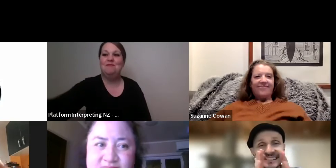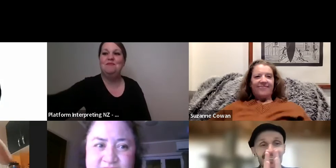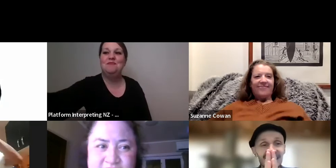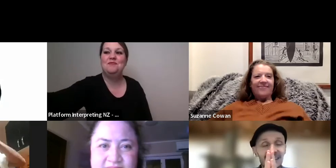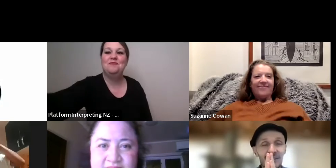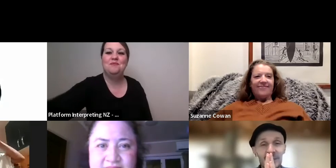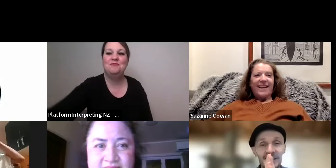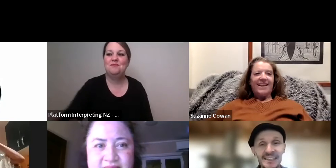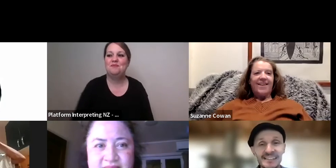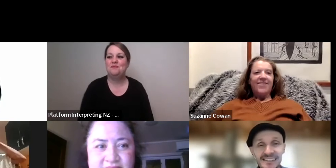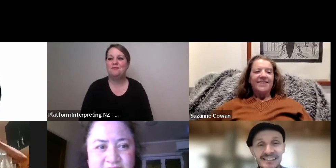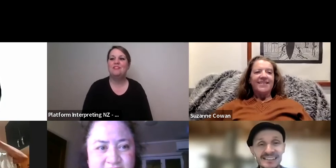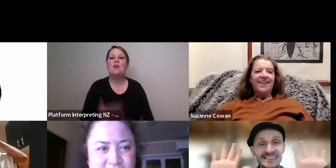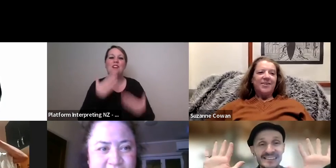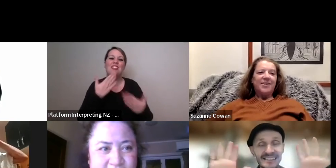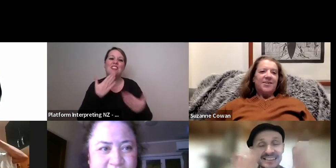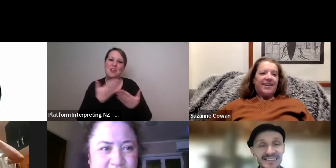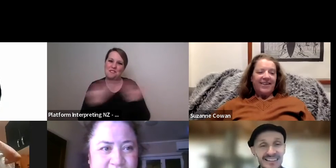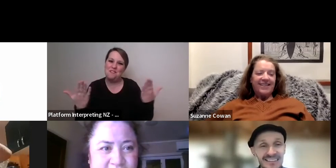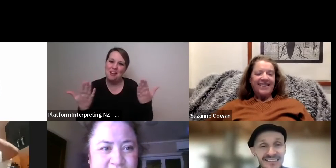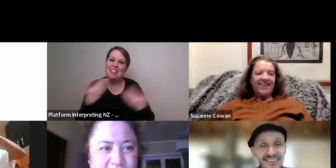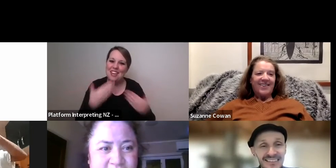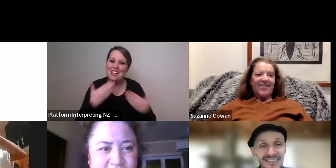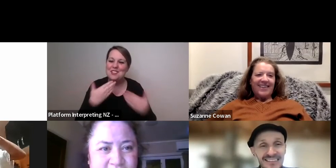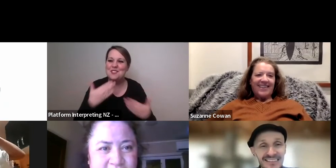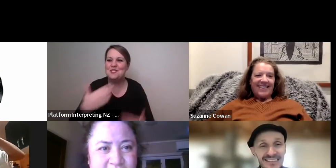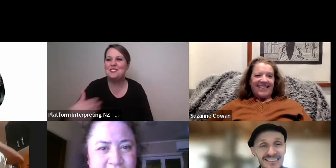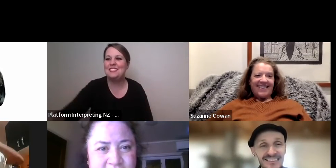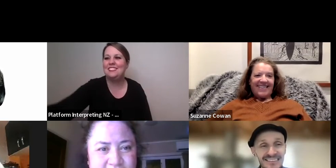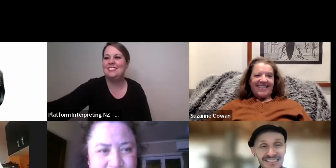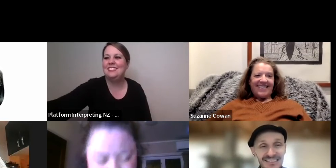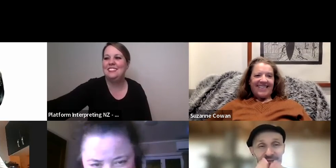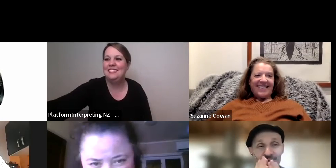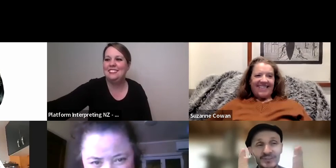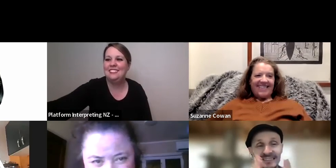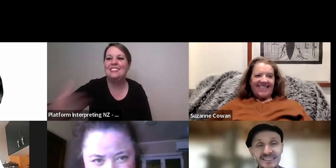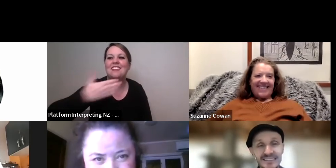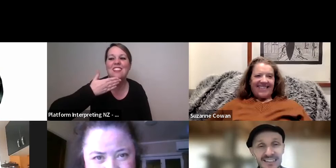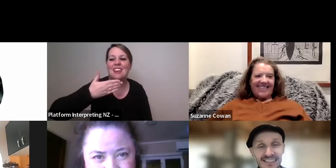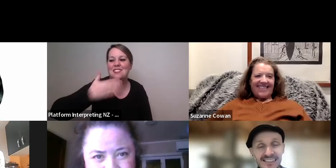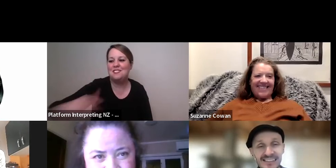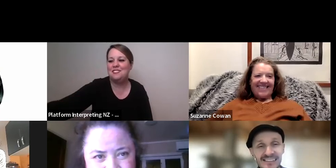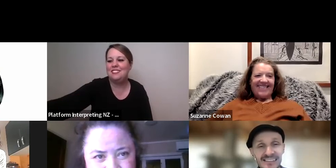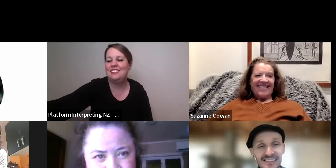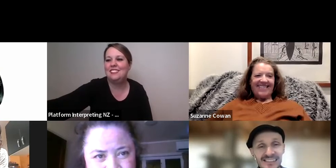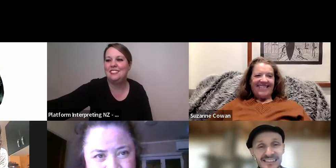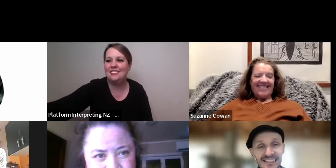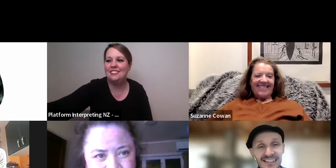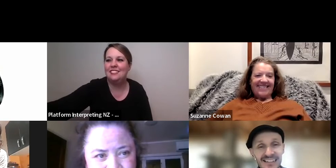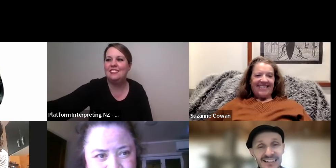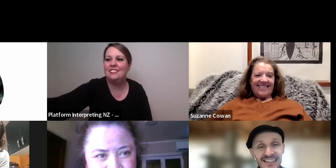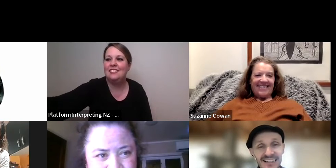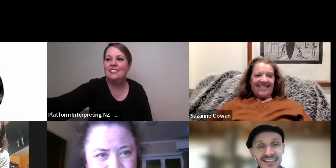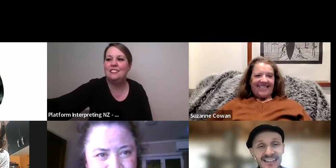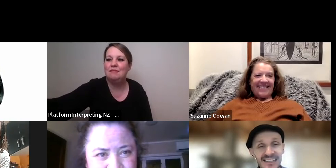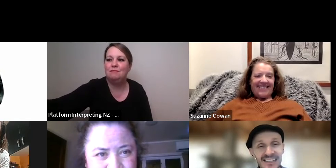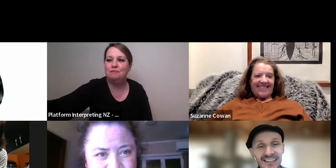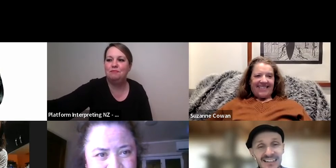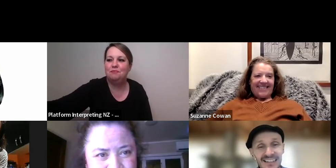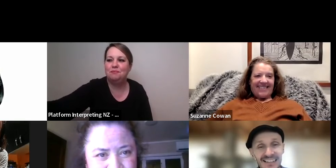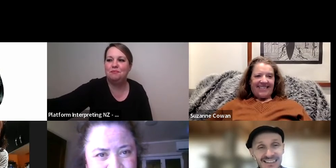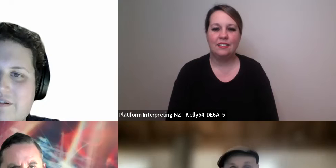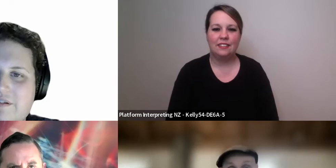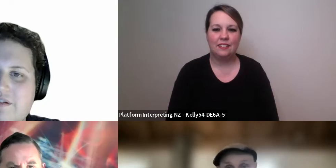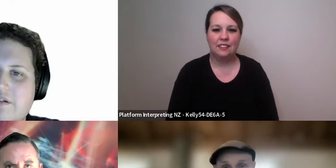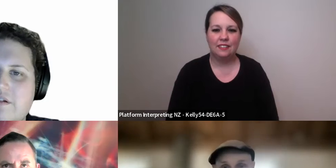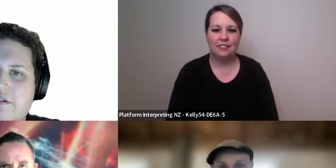Thank you everybody, lovely to see you. Thank you Suzanne, kia kaha Marc.